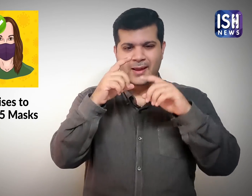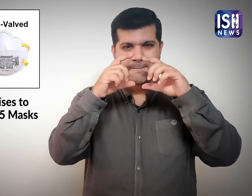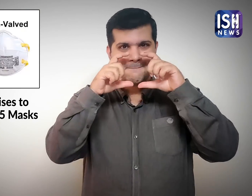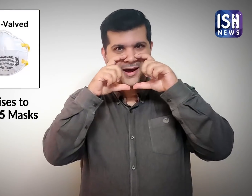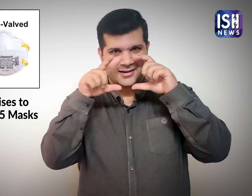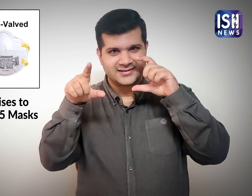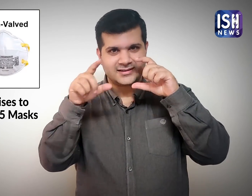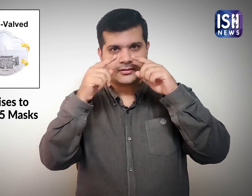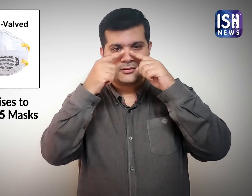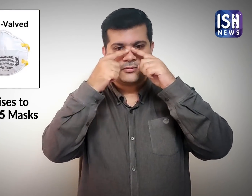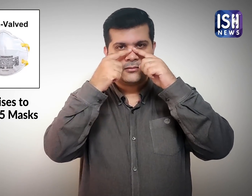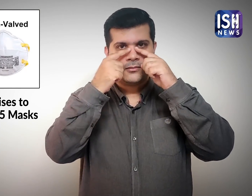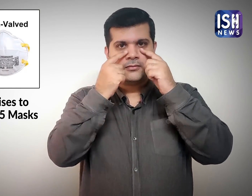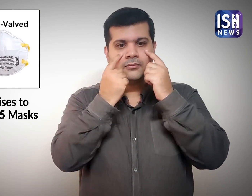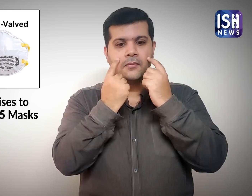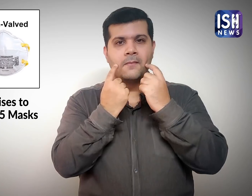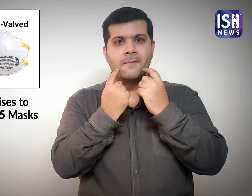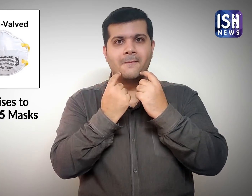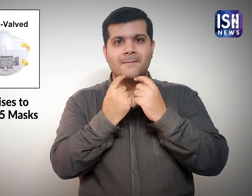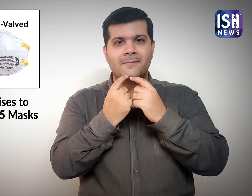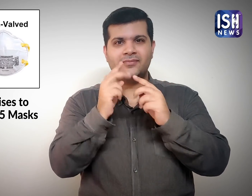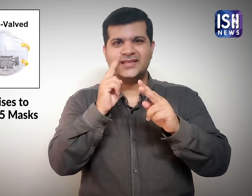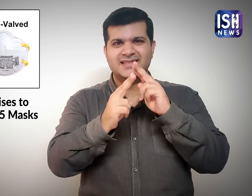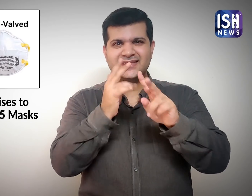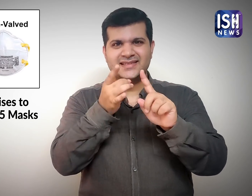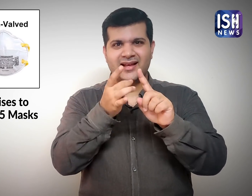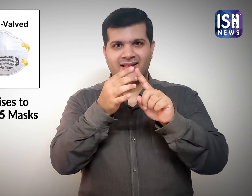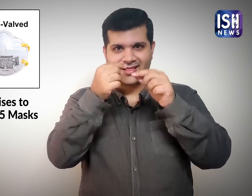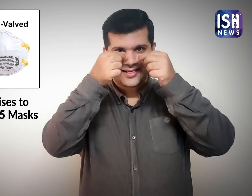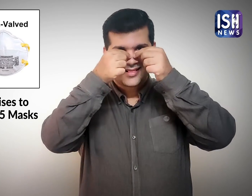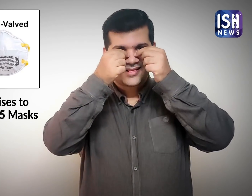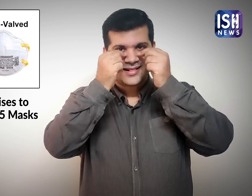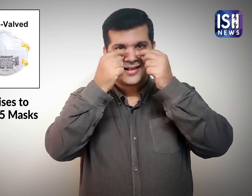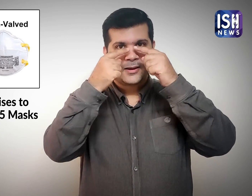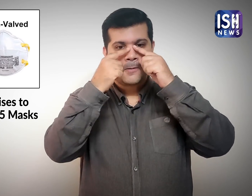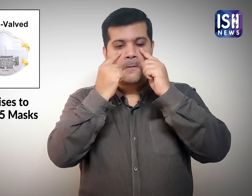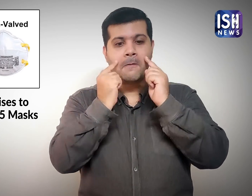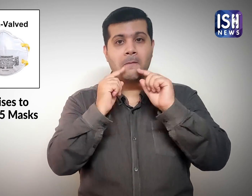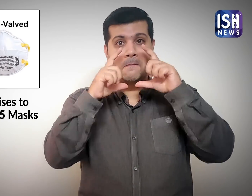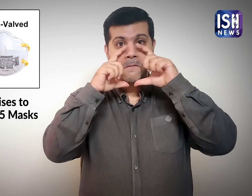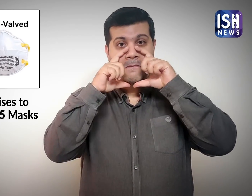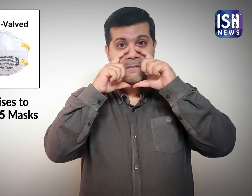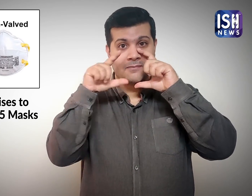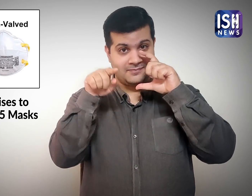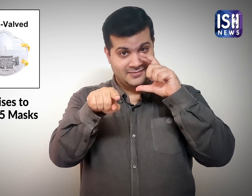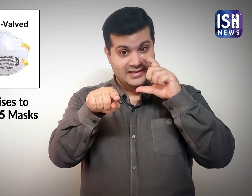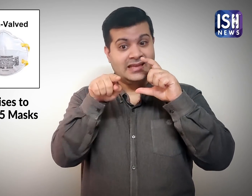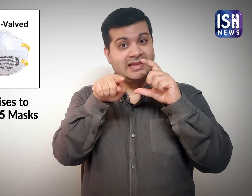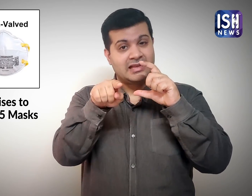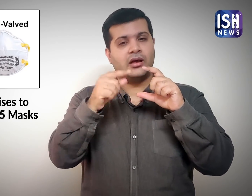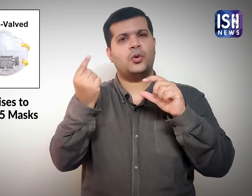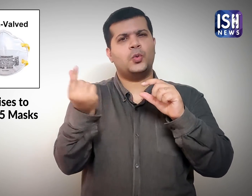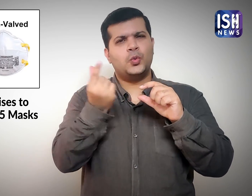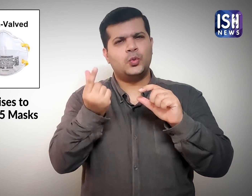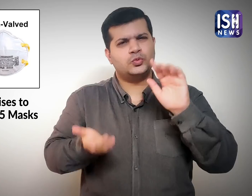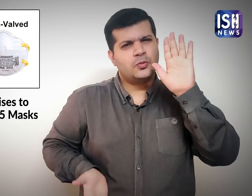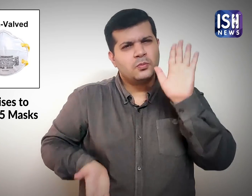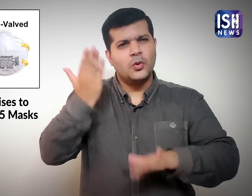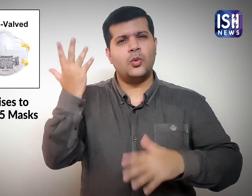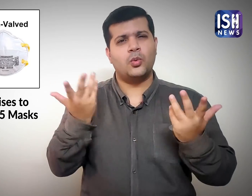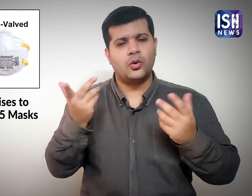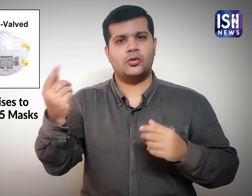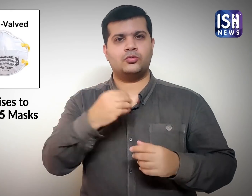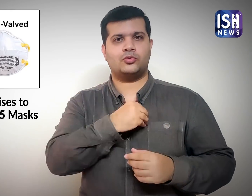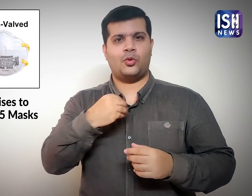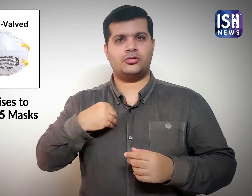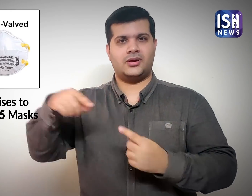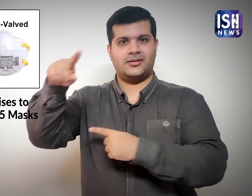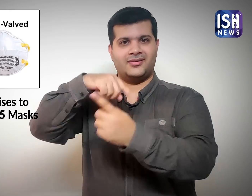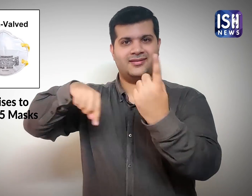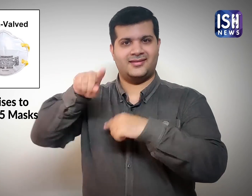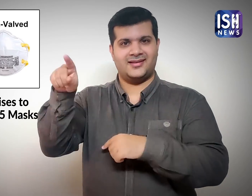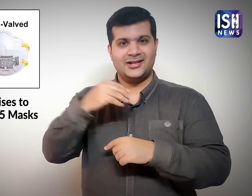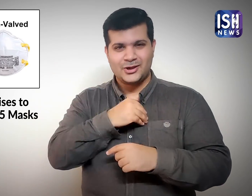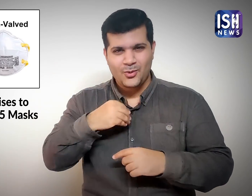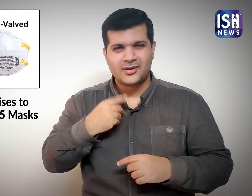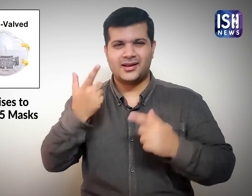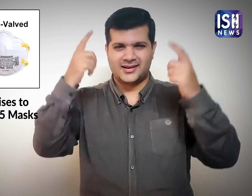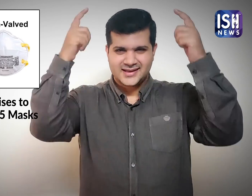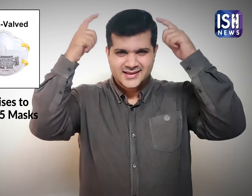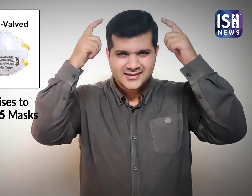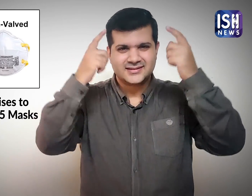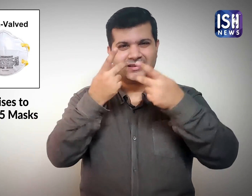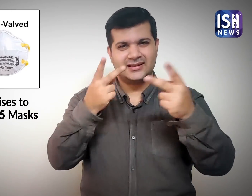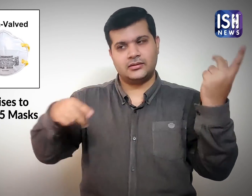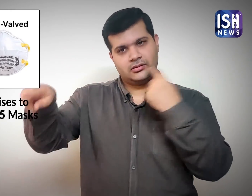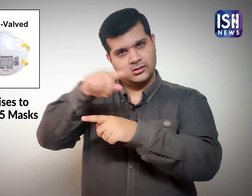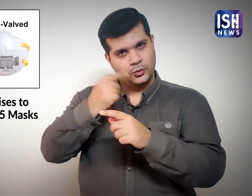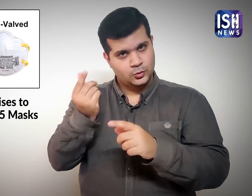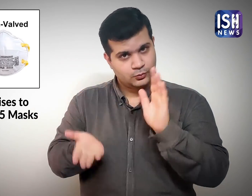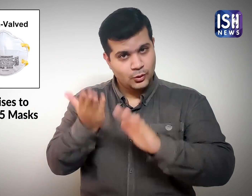The edges of the respirator form a seal around the nose and mouth and are mainly designed for health care workers.